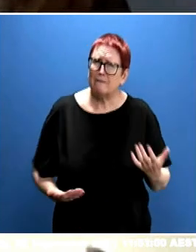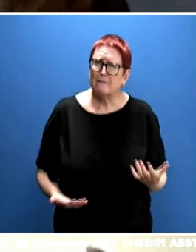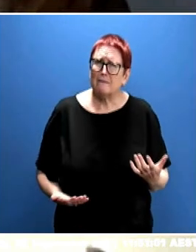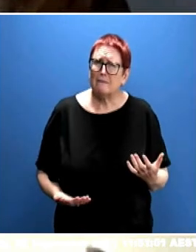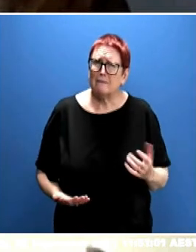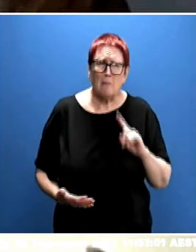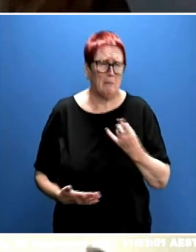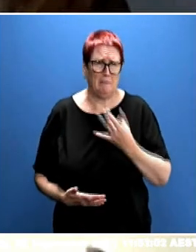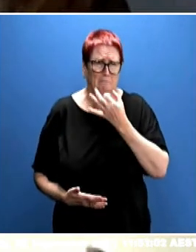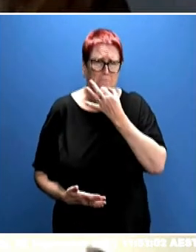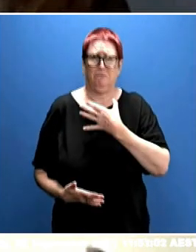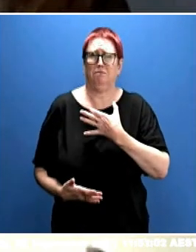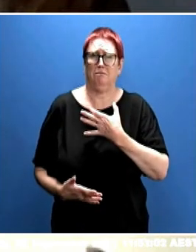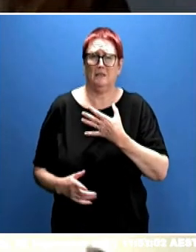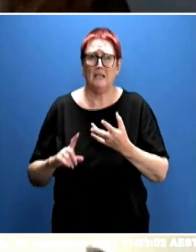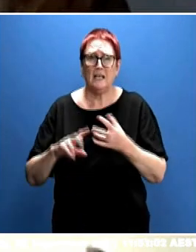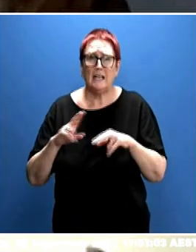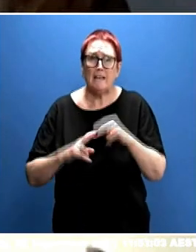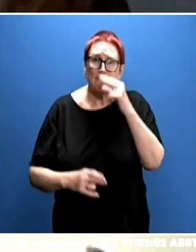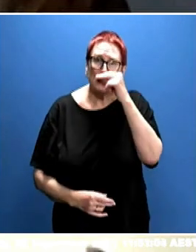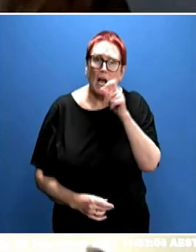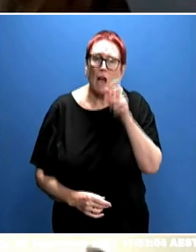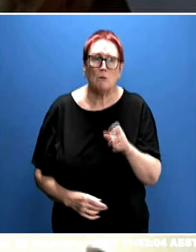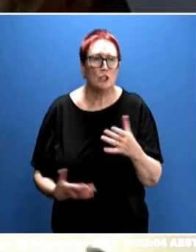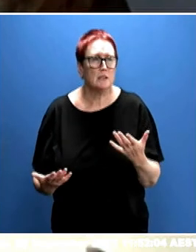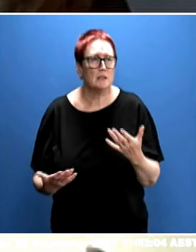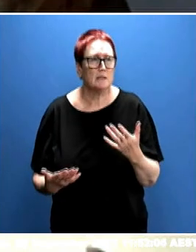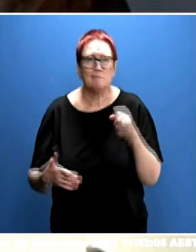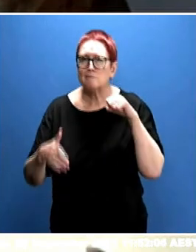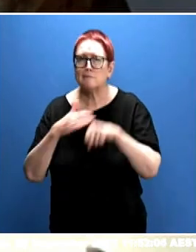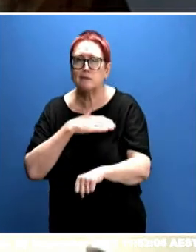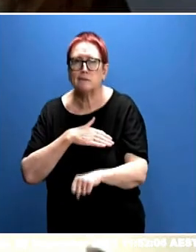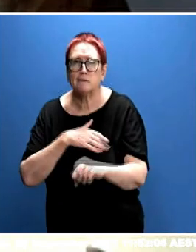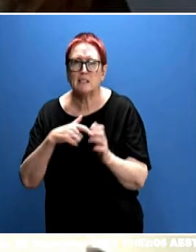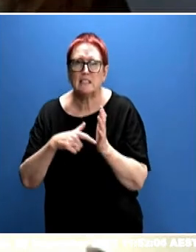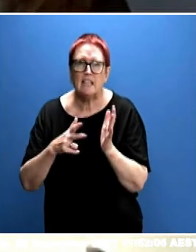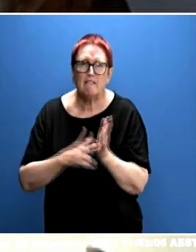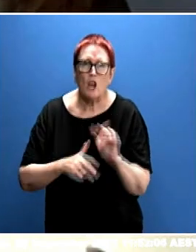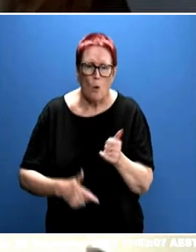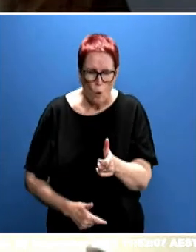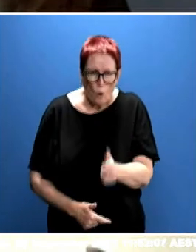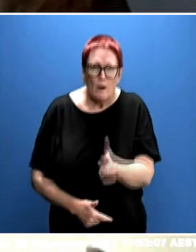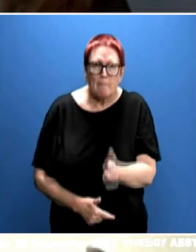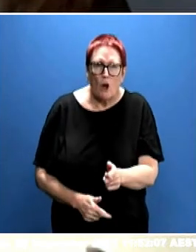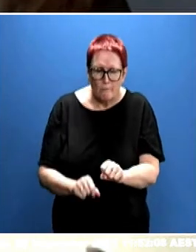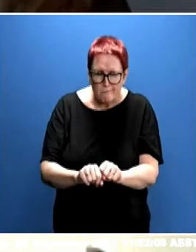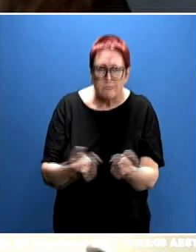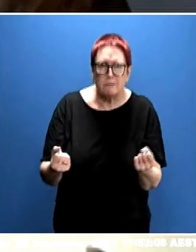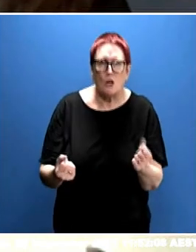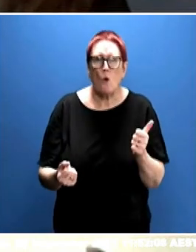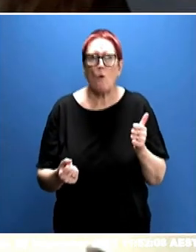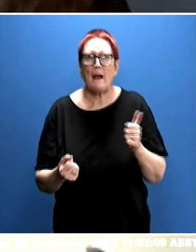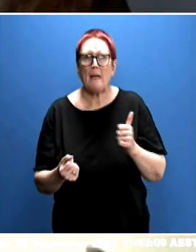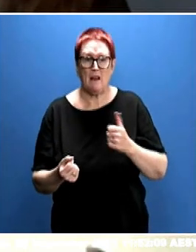rare, if a teenager breaks the TV remote or pushes their mother,